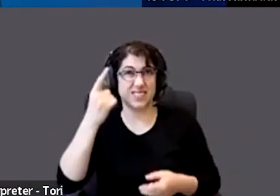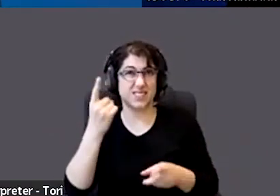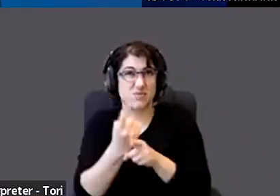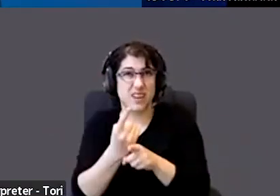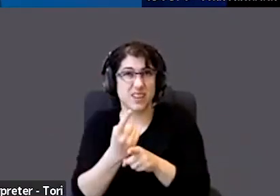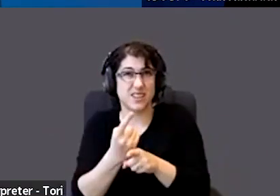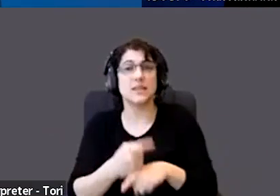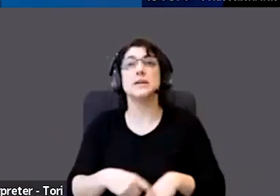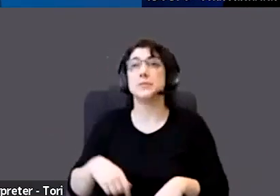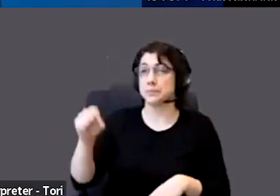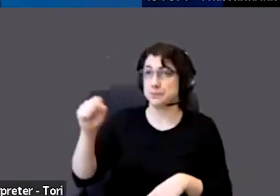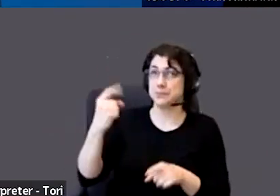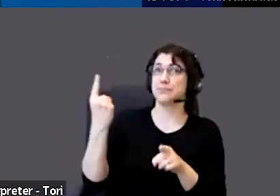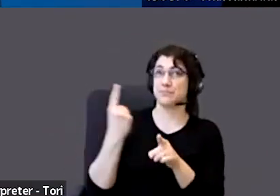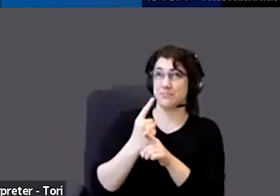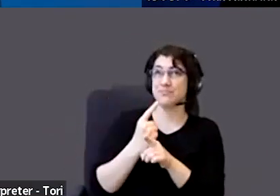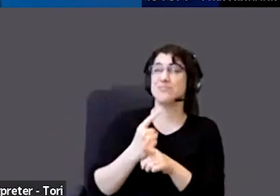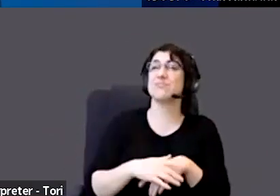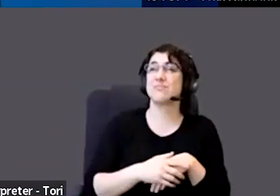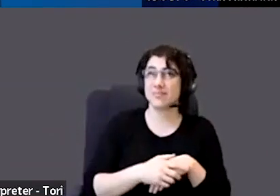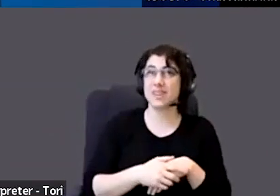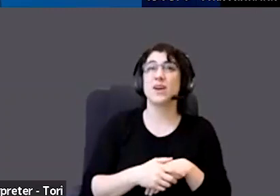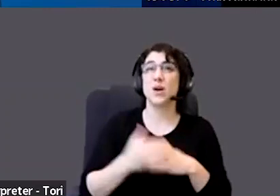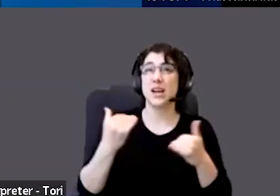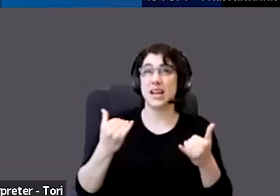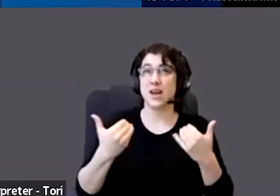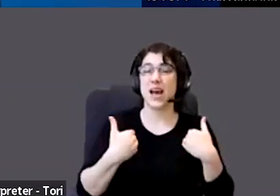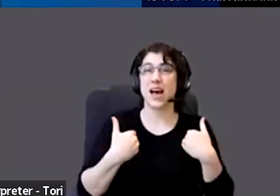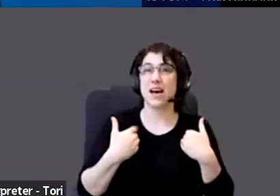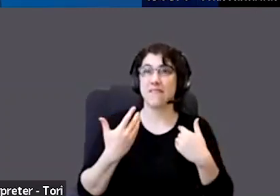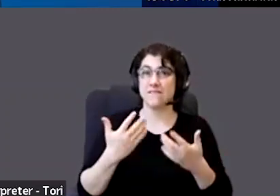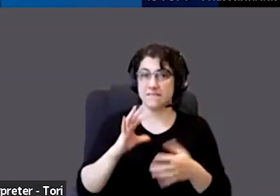Correct. And so there are currently in place solutions that we have